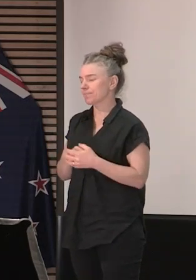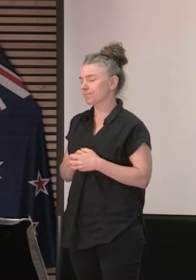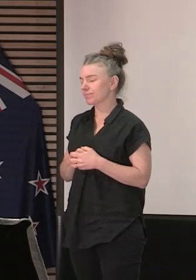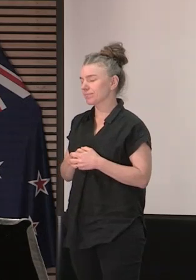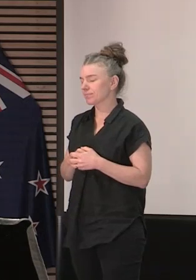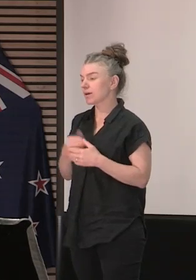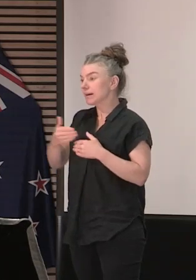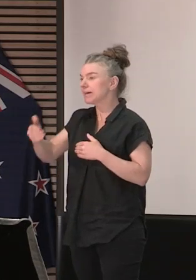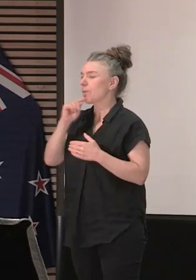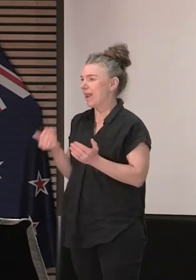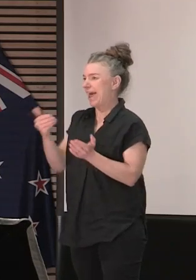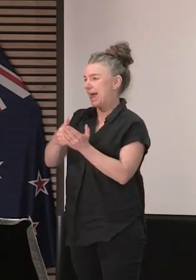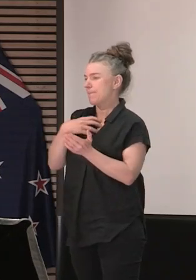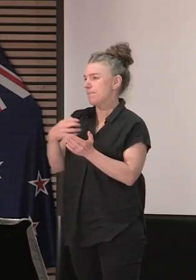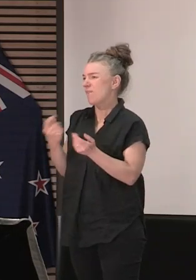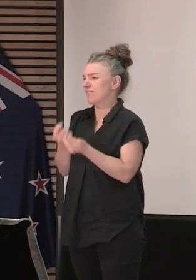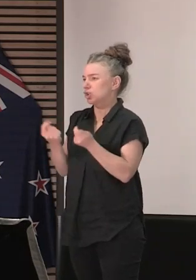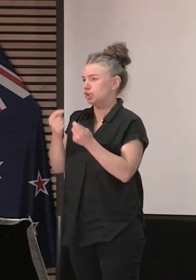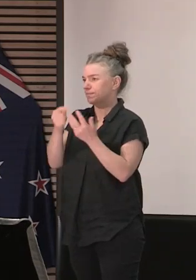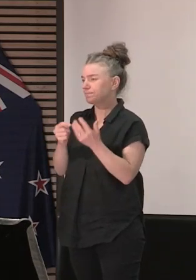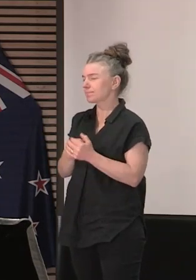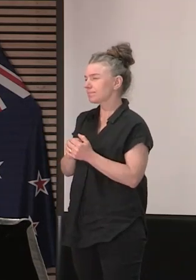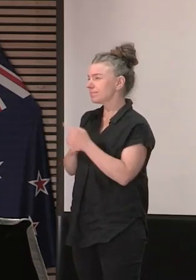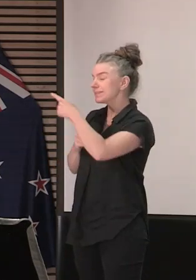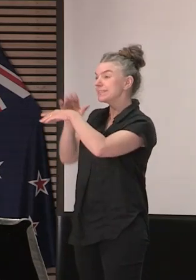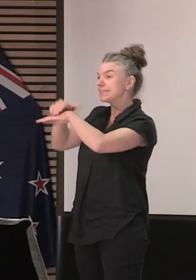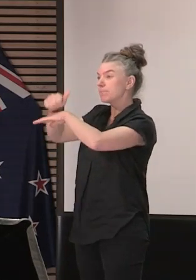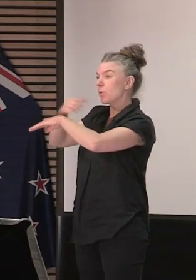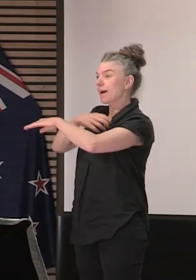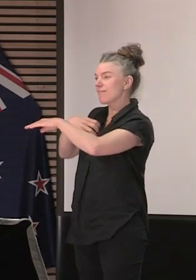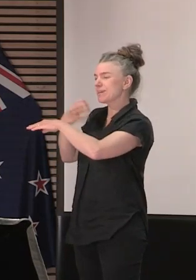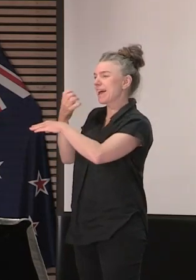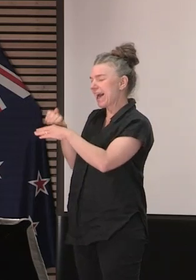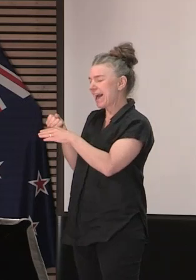We areinvestigating the SingaporeanGovernment's Bluetooth basedapp, Trace Together, that canrecord